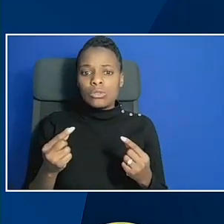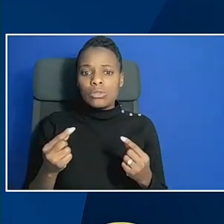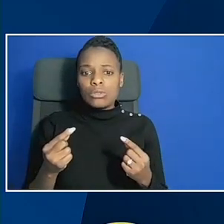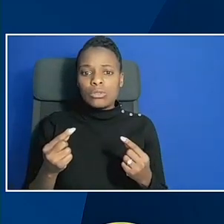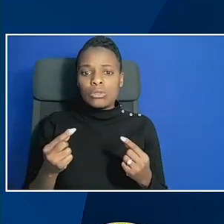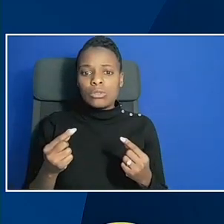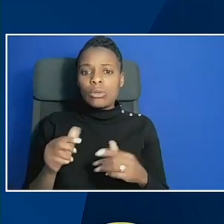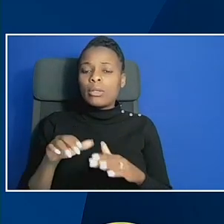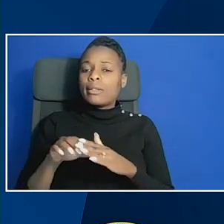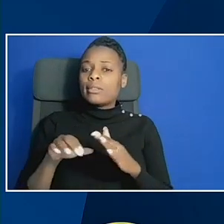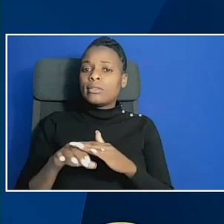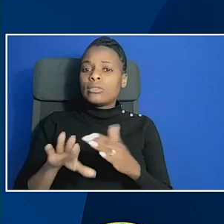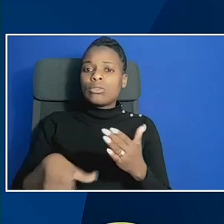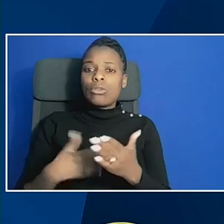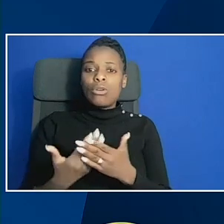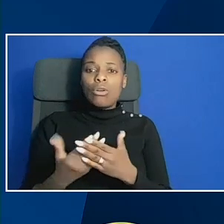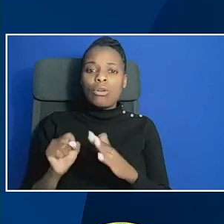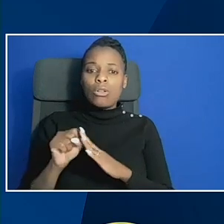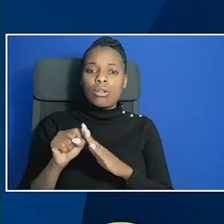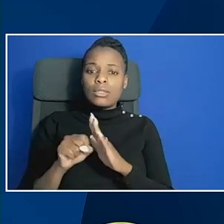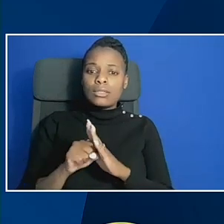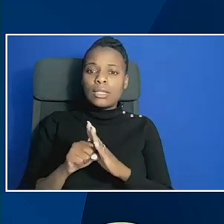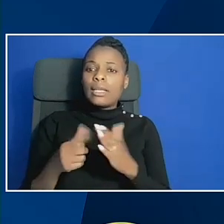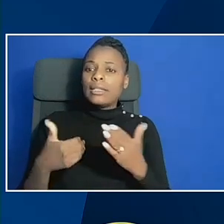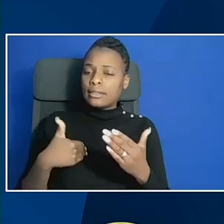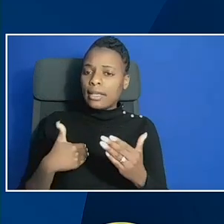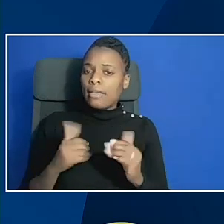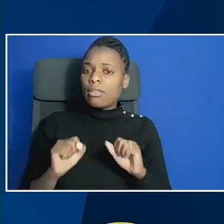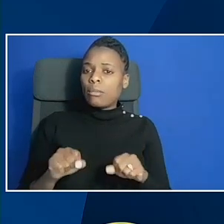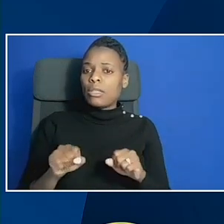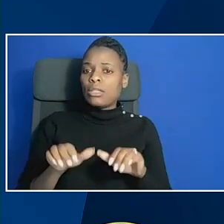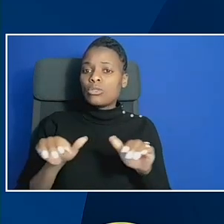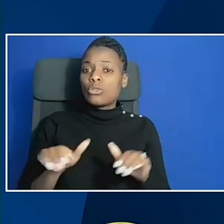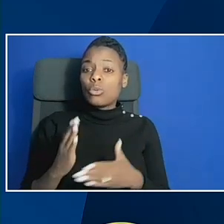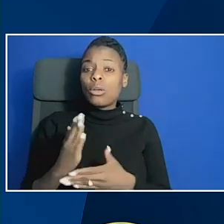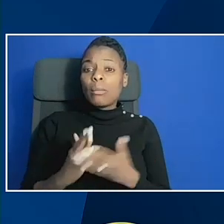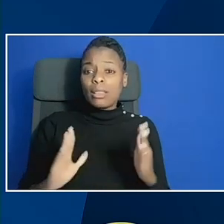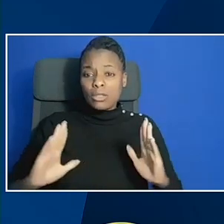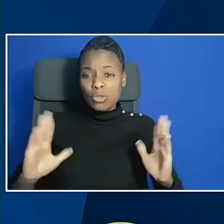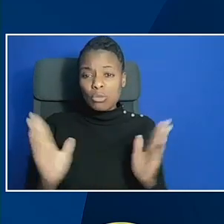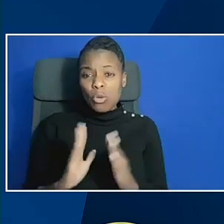capacity to do that. It's the smaller institutions.